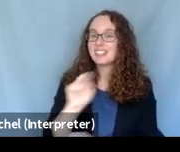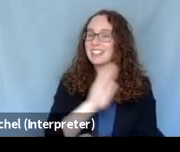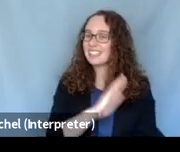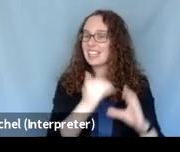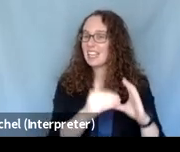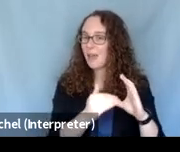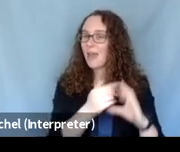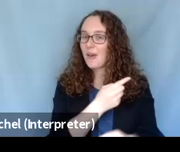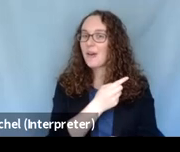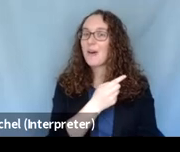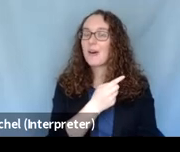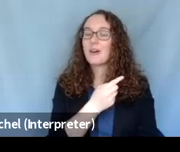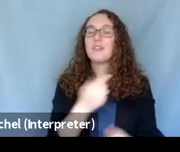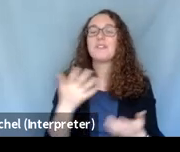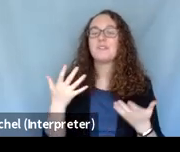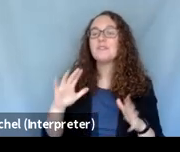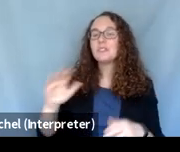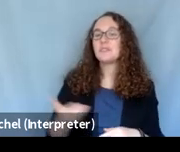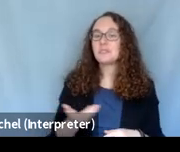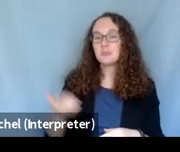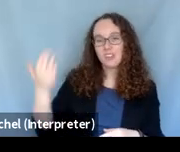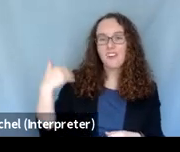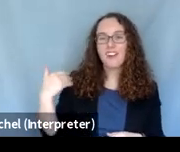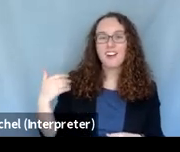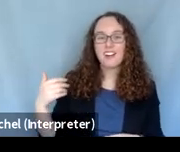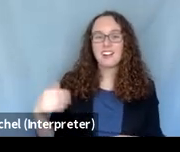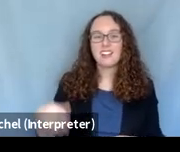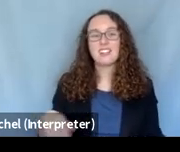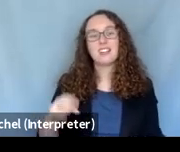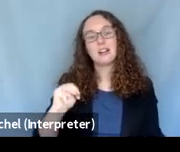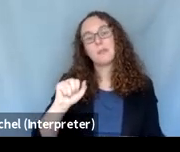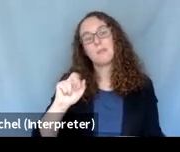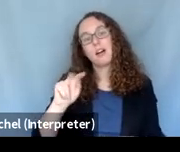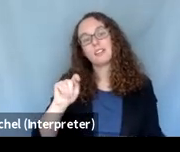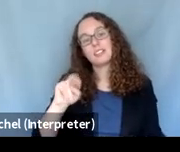earlier in the presentation, martin.herb@fresnocitycollege.edu